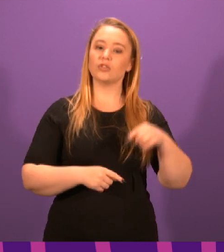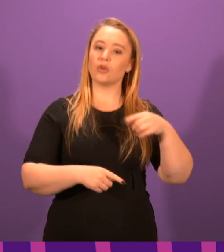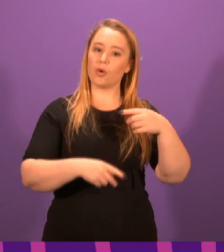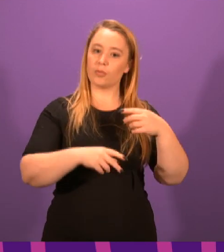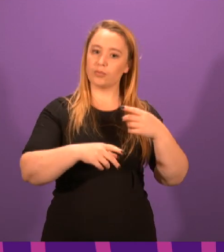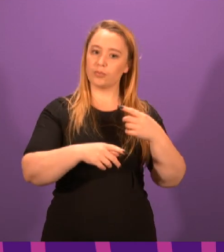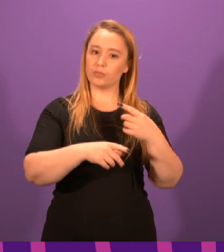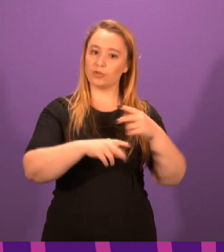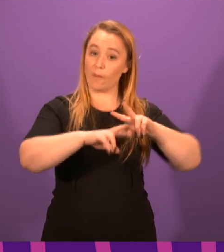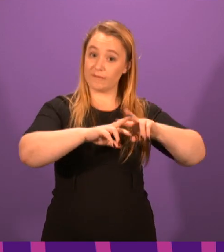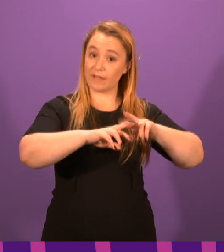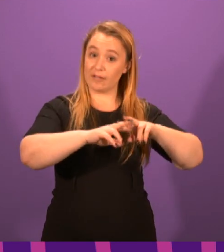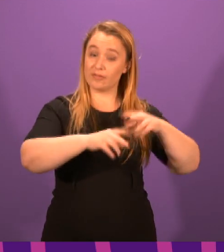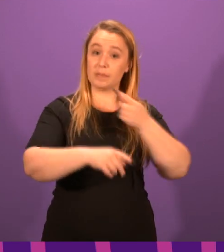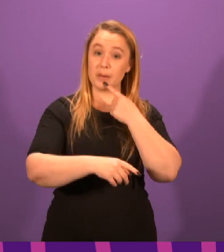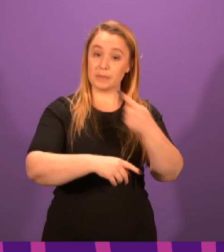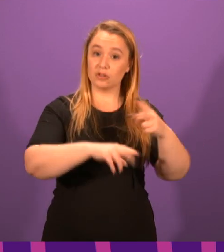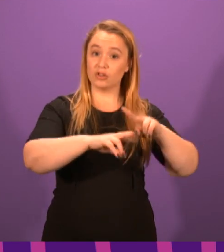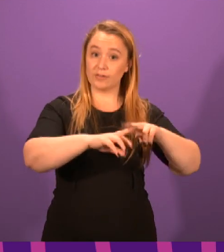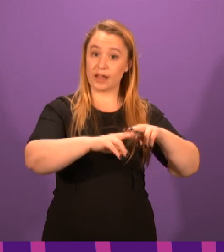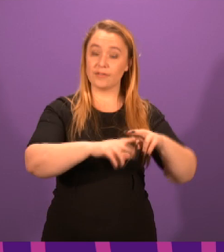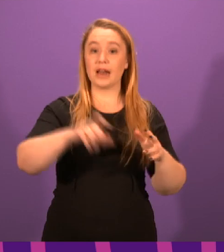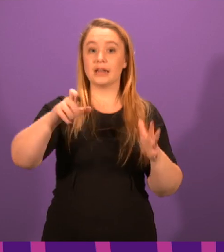in her remarks. As the member for the Cowdenbeath constituency,